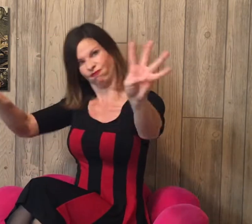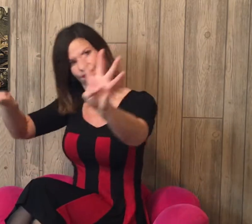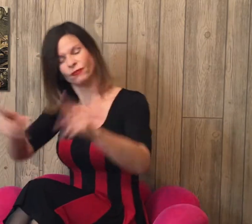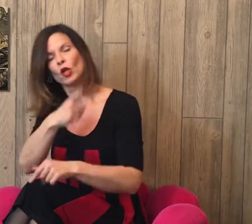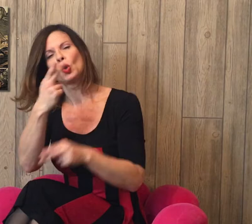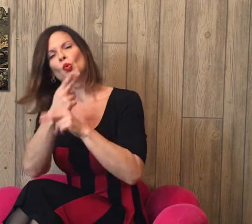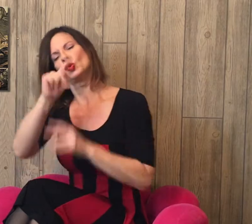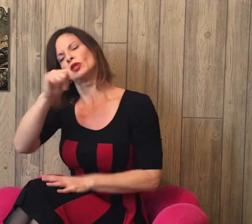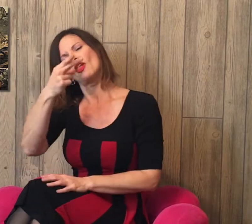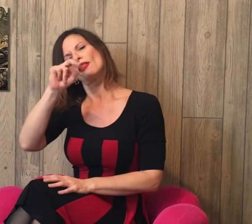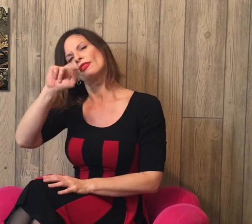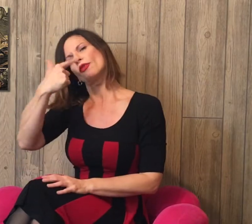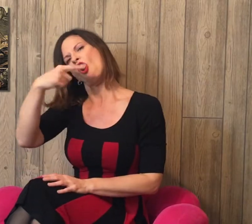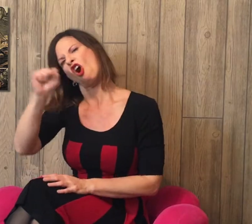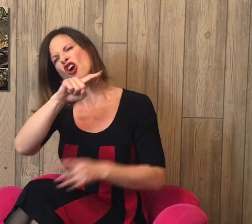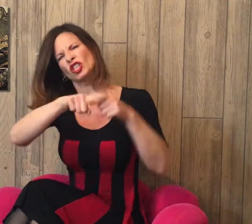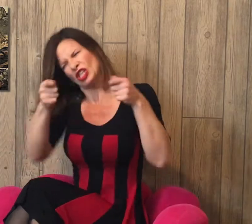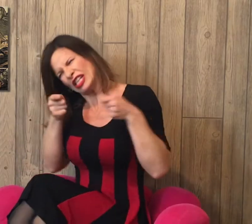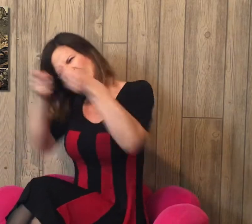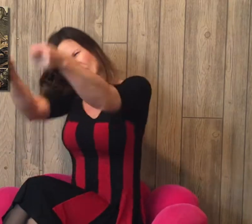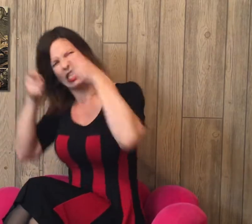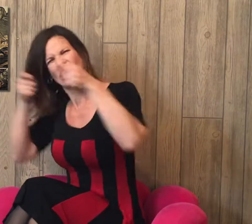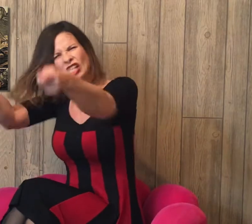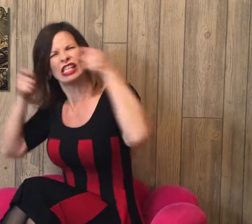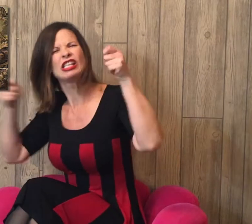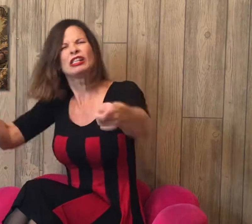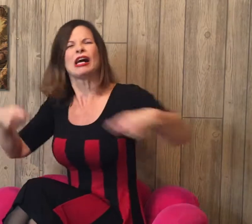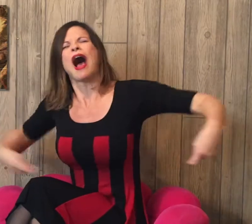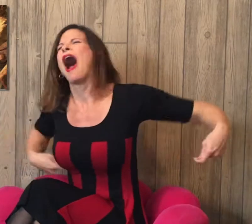and were hit with thongs to make sure that they were in fact fertile.